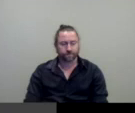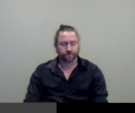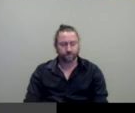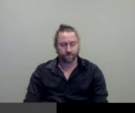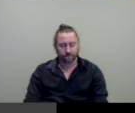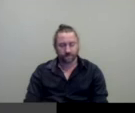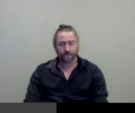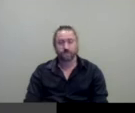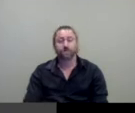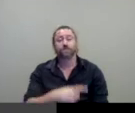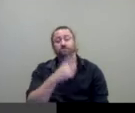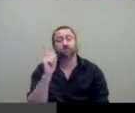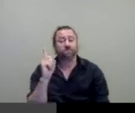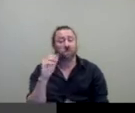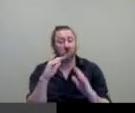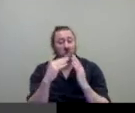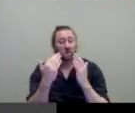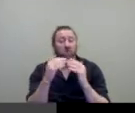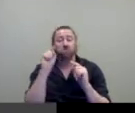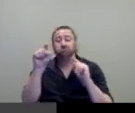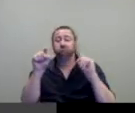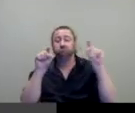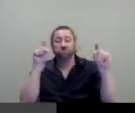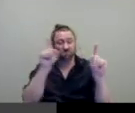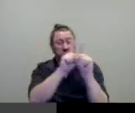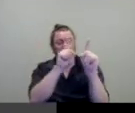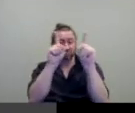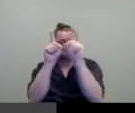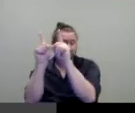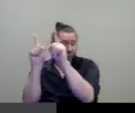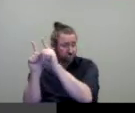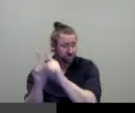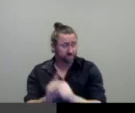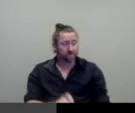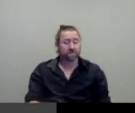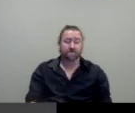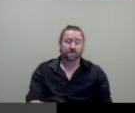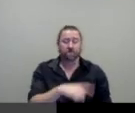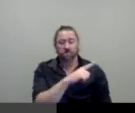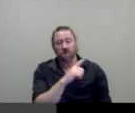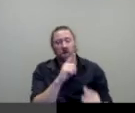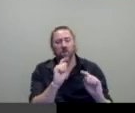internationally the same trends were a foot these are works of Post-Minimalism